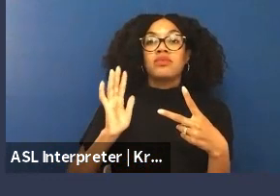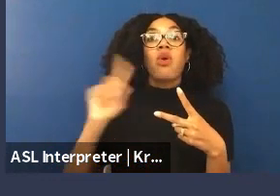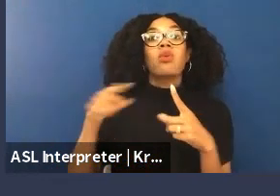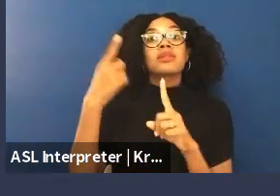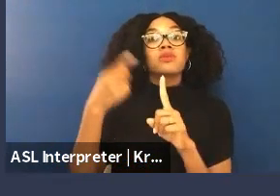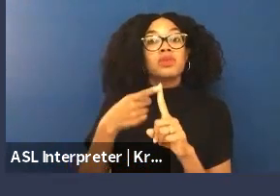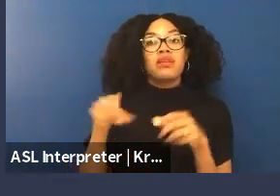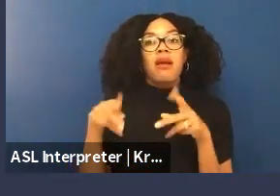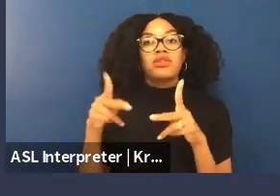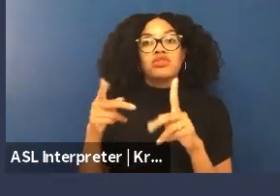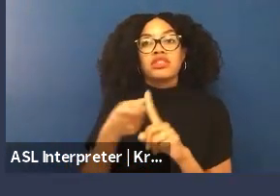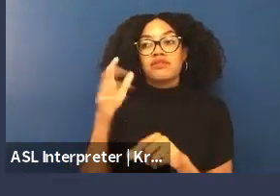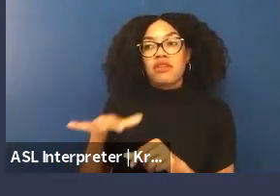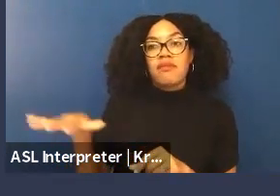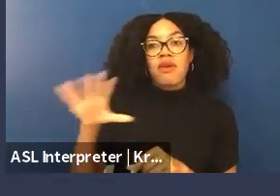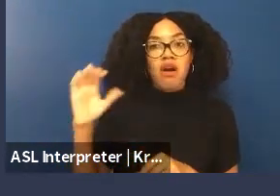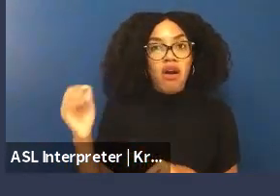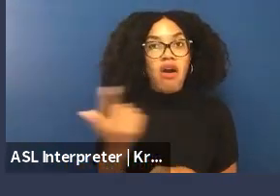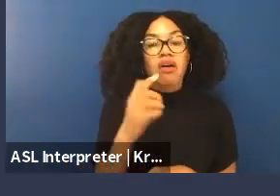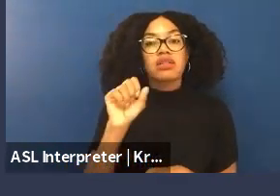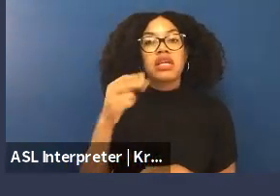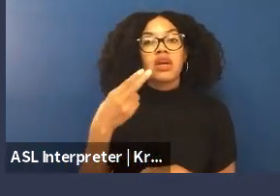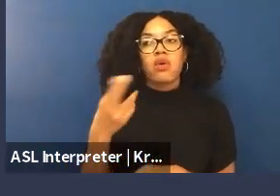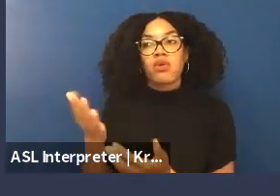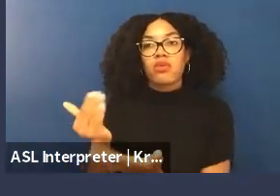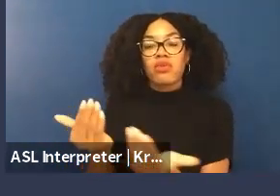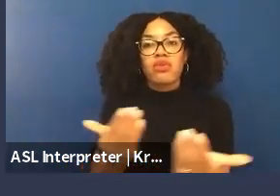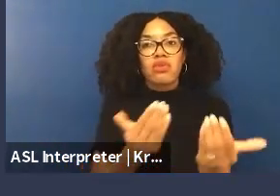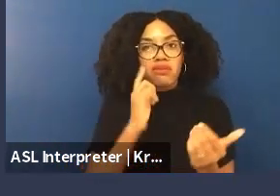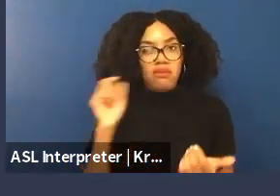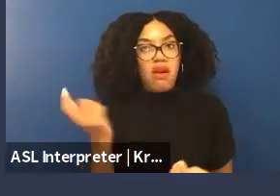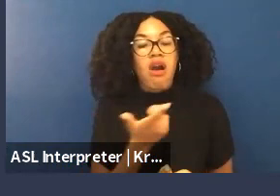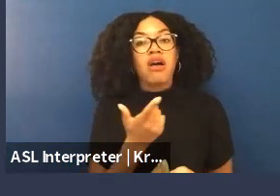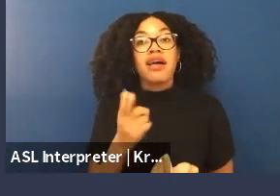all stakeholders at all levels, takes place and is made visible, can we bring an awareness of